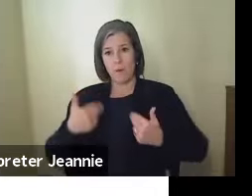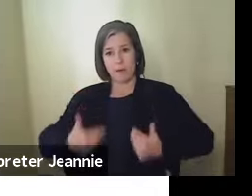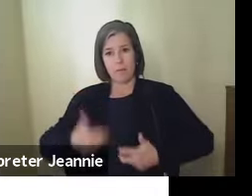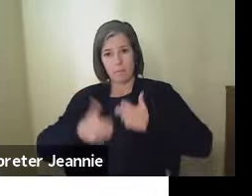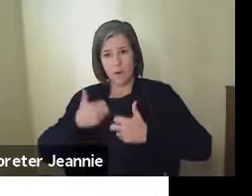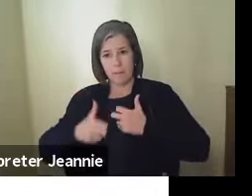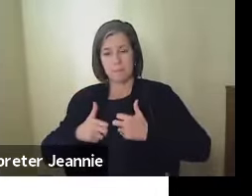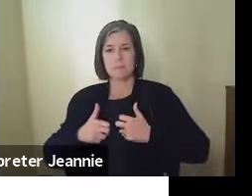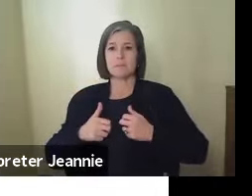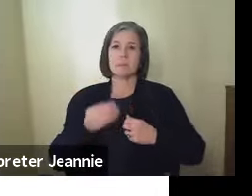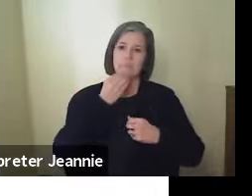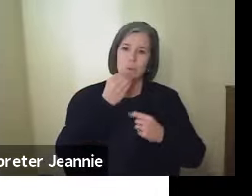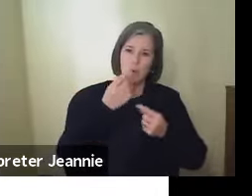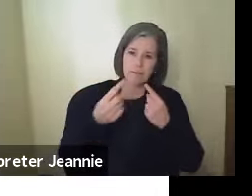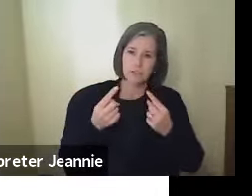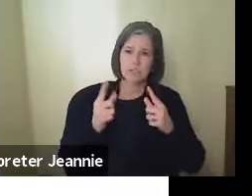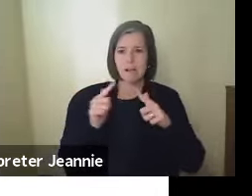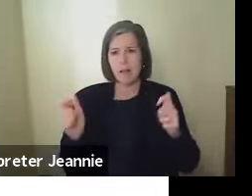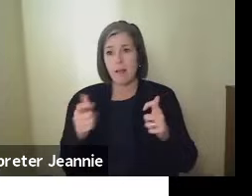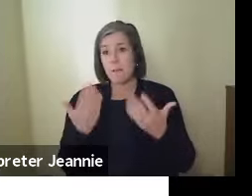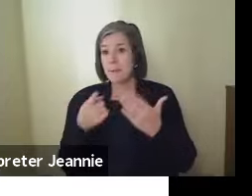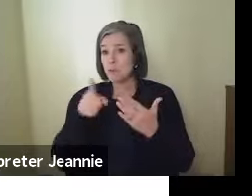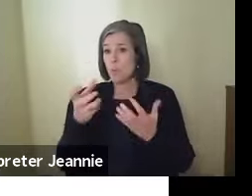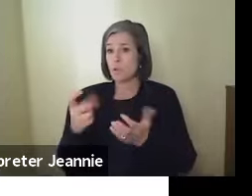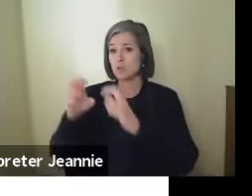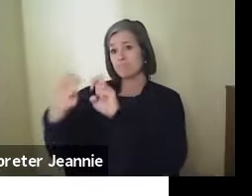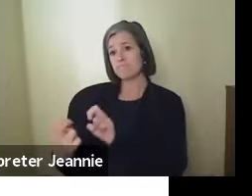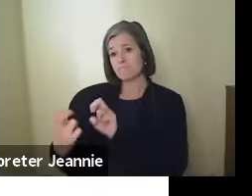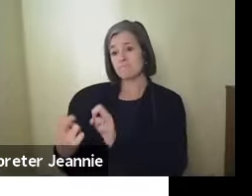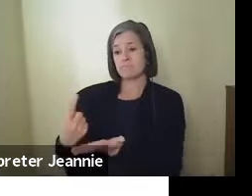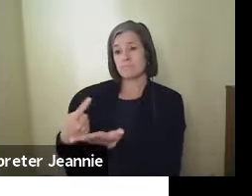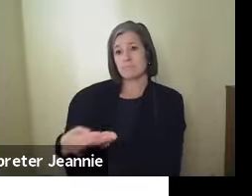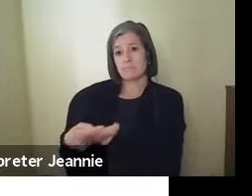food allergies, et cetera, maybe you want to consult with your doctor to make sure that it's safe for you.